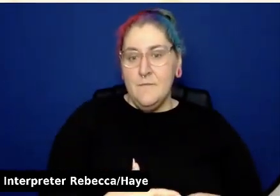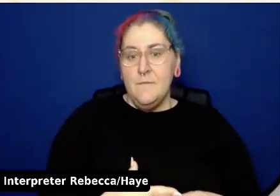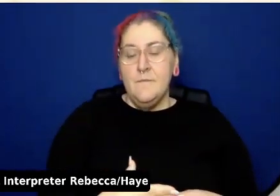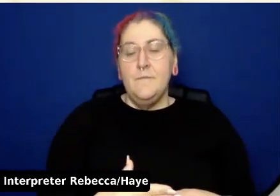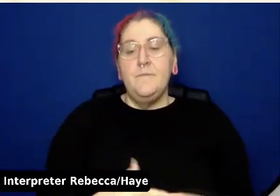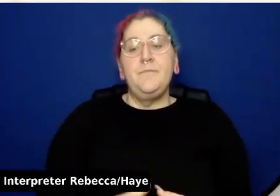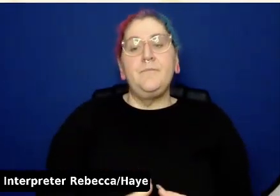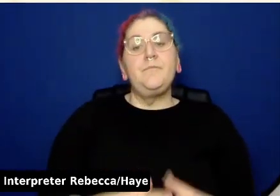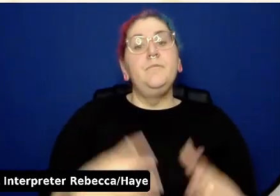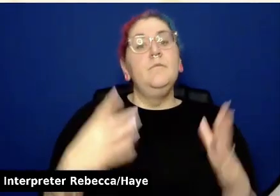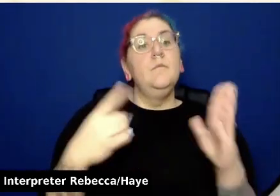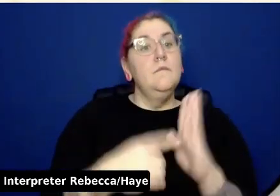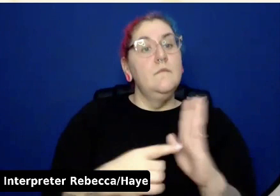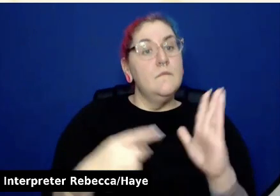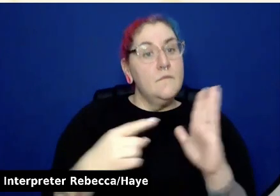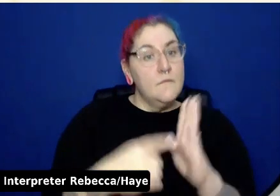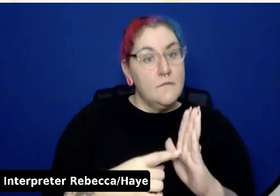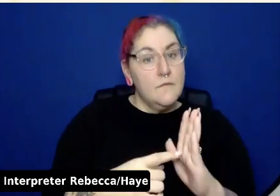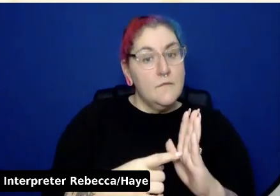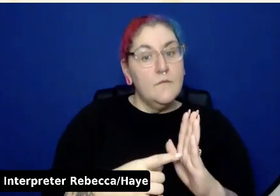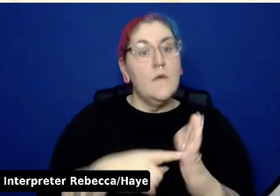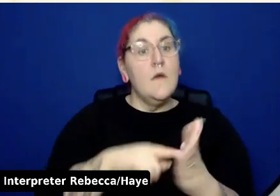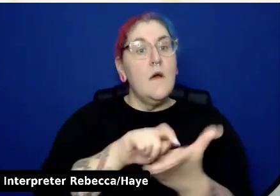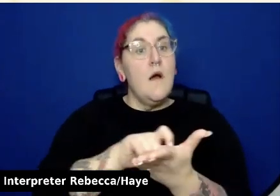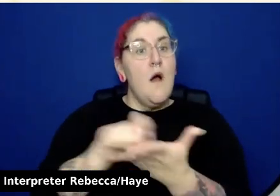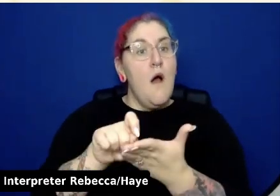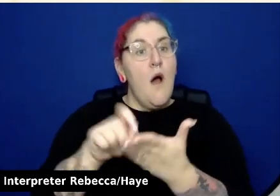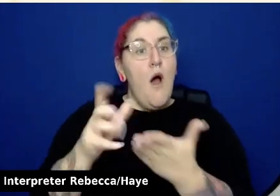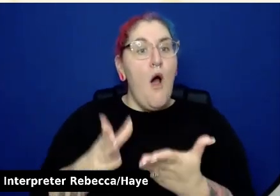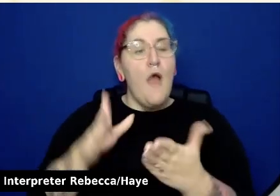Authors sometimes get confused between aria-describedby, and aria-labelledby.